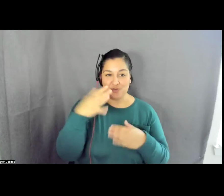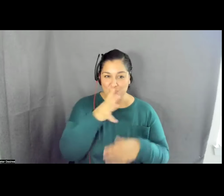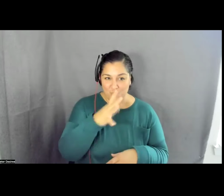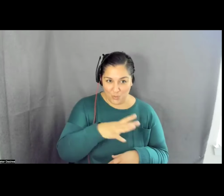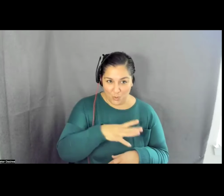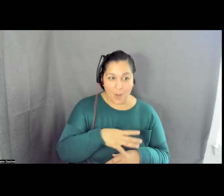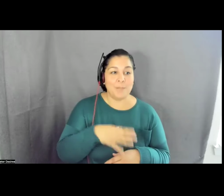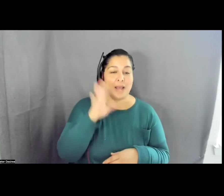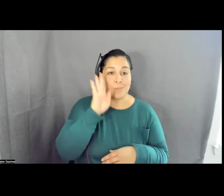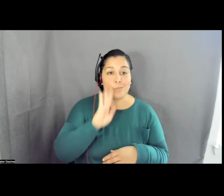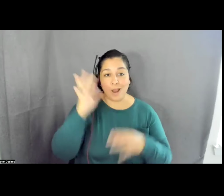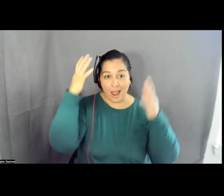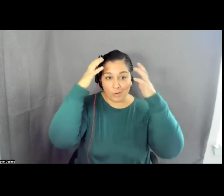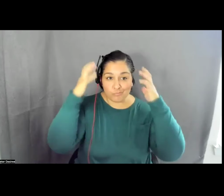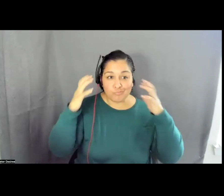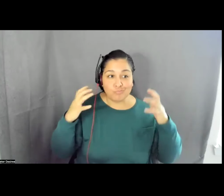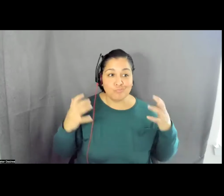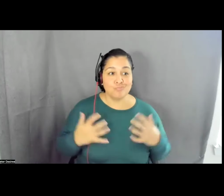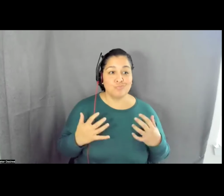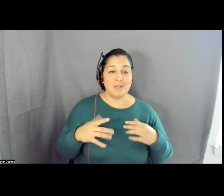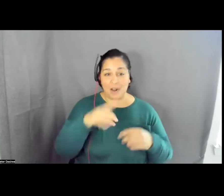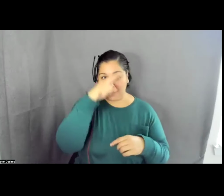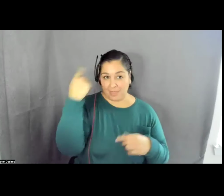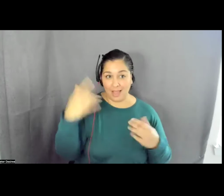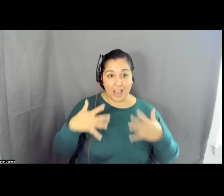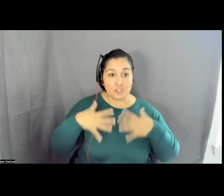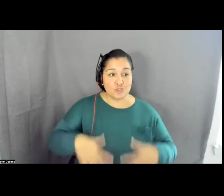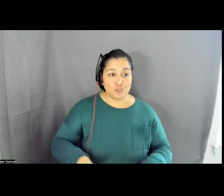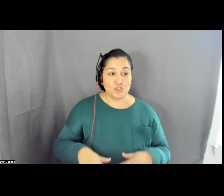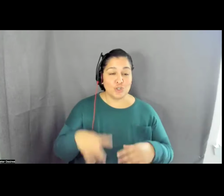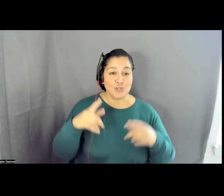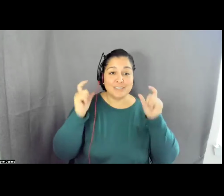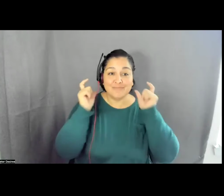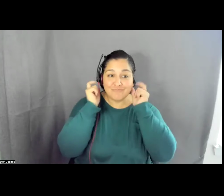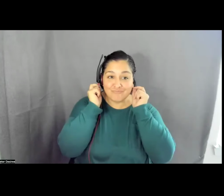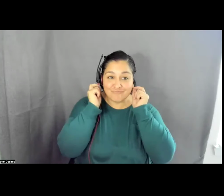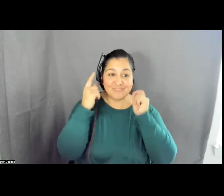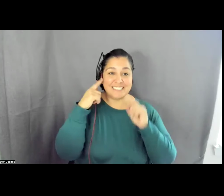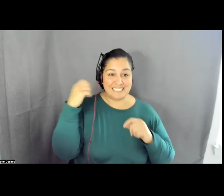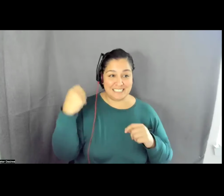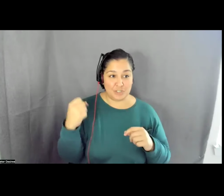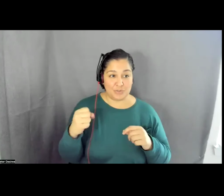shirt, silver hoop earrings, and silver glasses. I'm sitting at my desk with a bookshelf in the background,